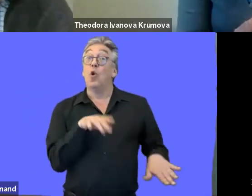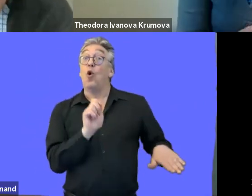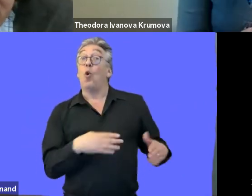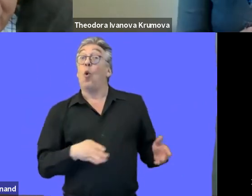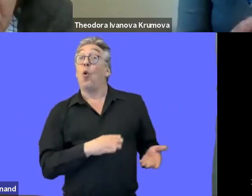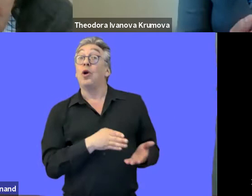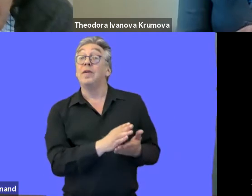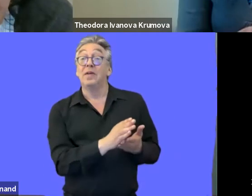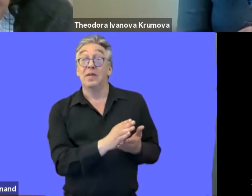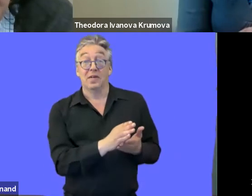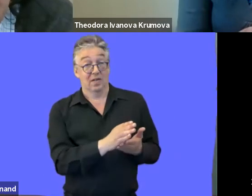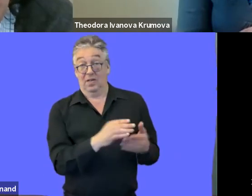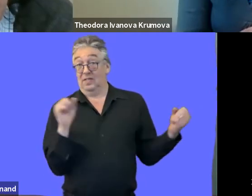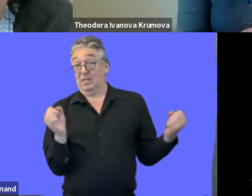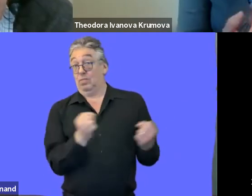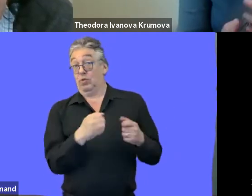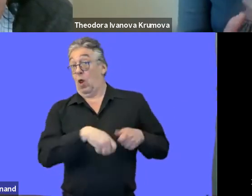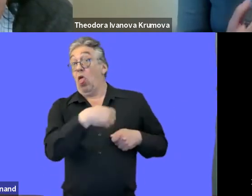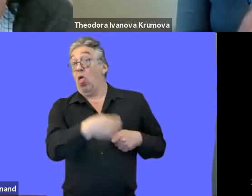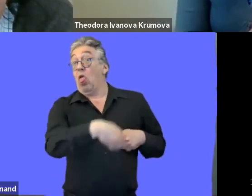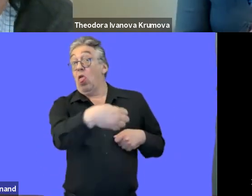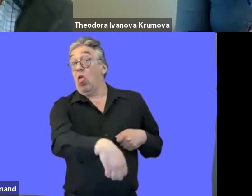unreasonably prolonged or in another way